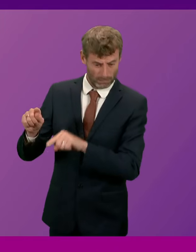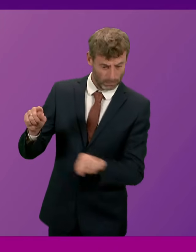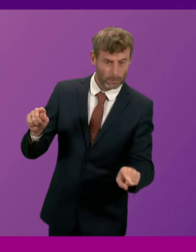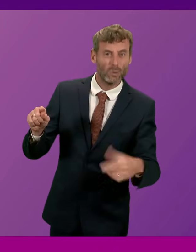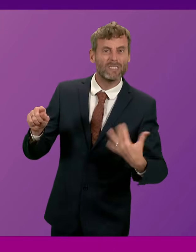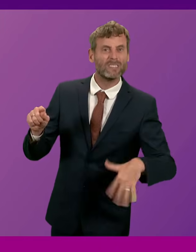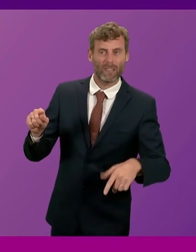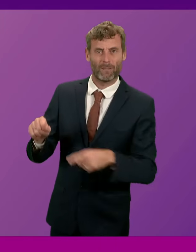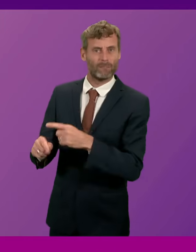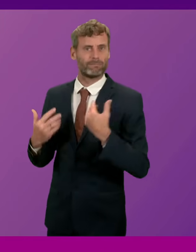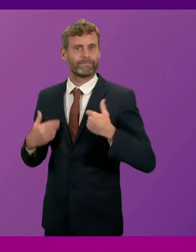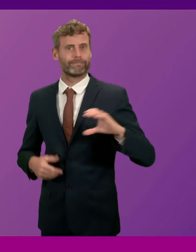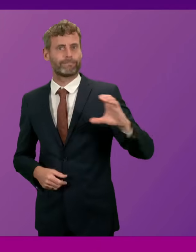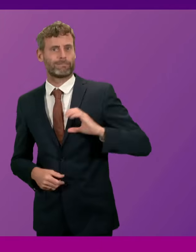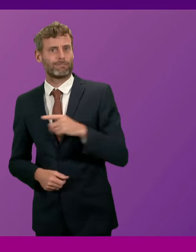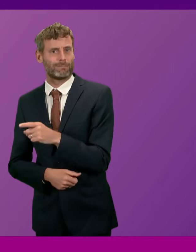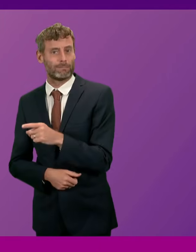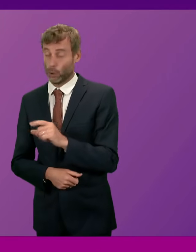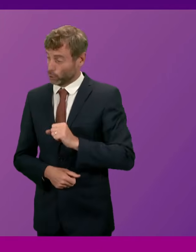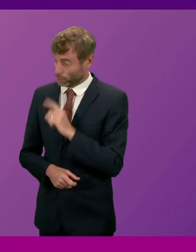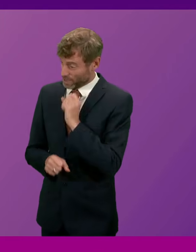Does the Scottish Government think that such huge pay-offs